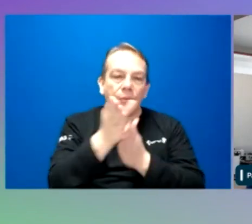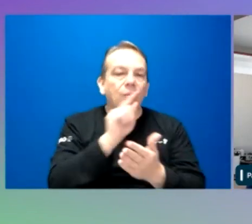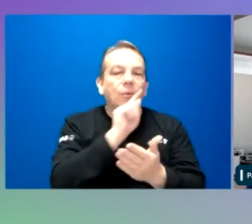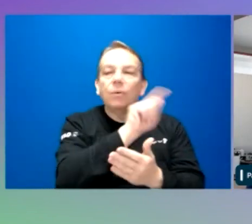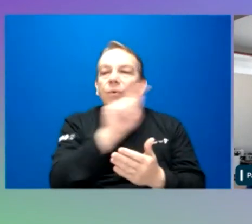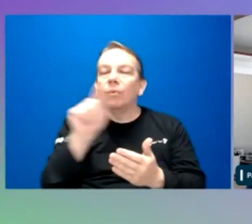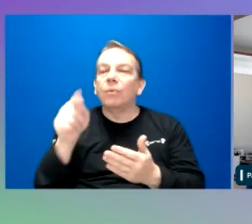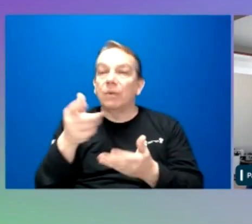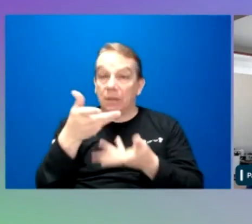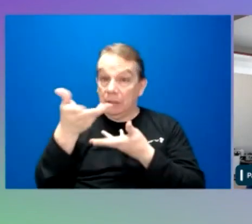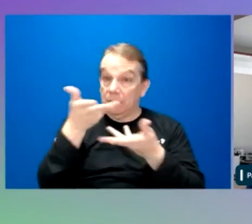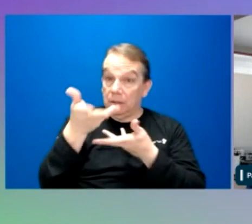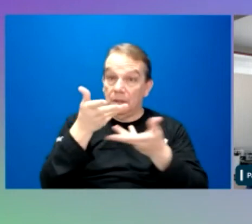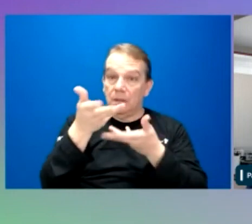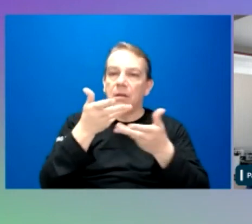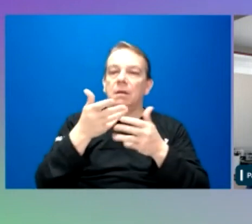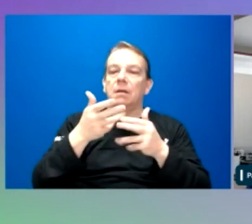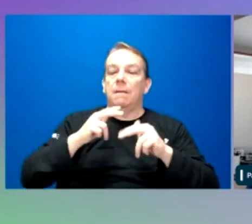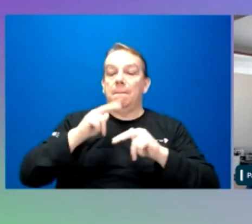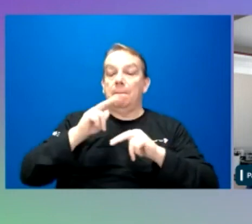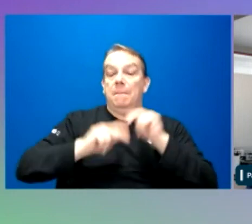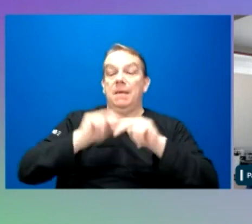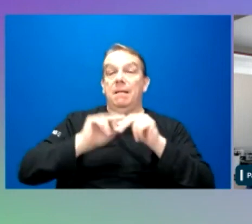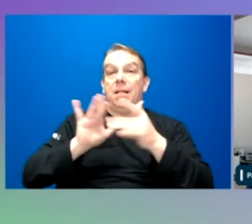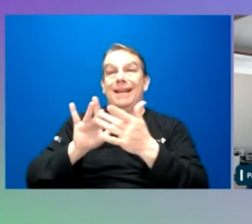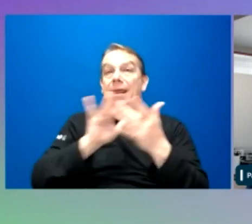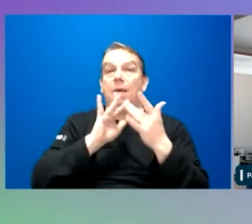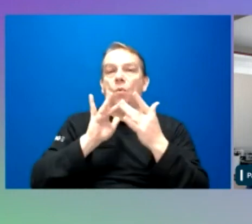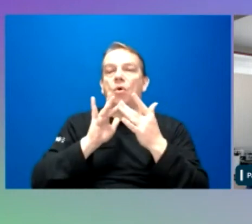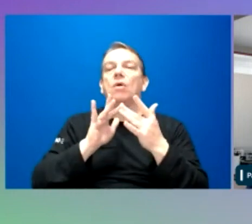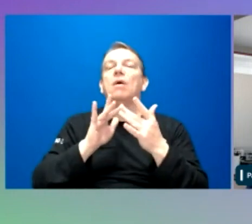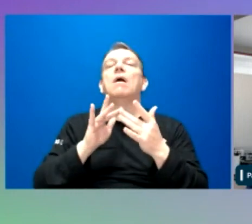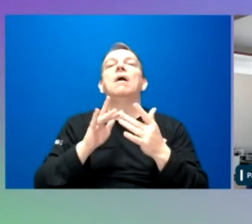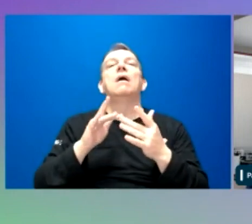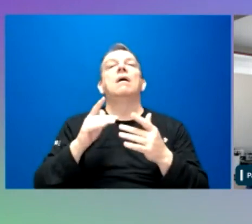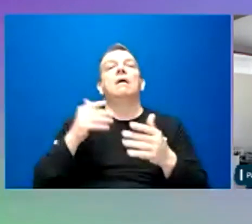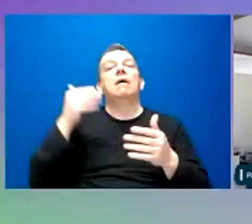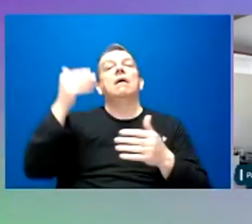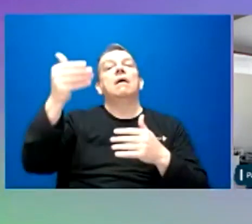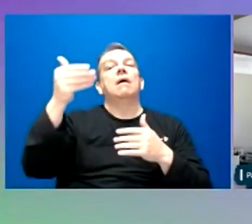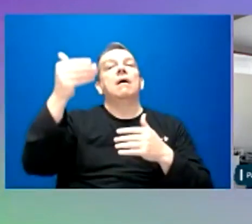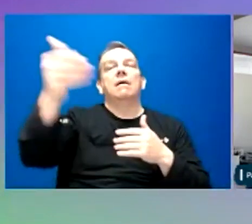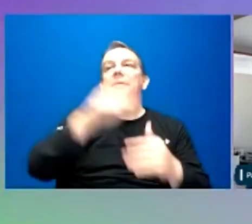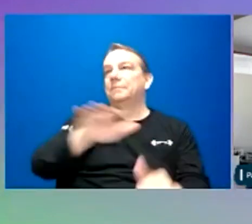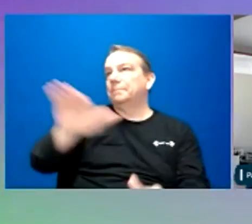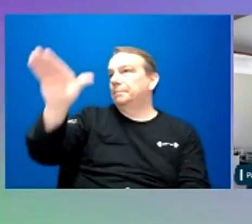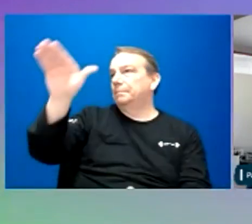build your network where you can ask for help. I think that that's an excellent idea. And Rose, that's